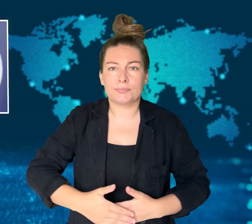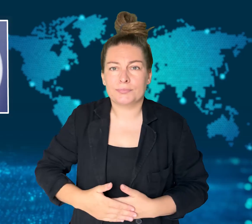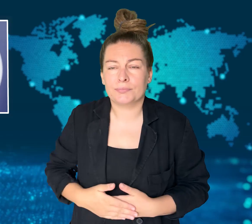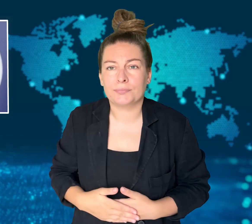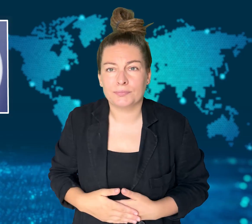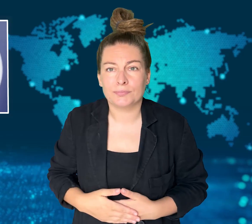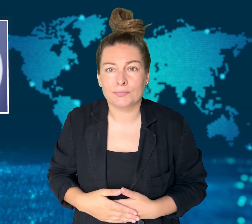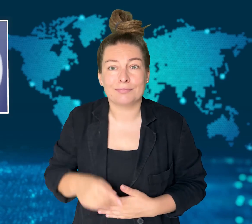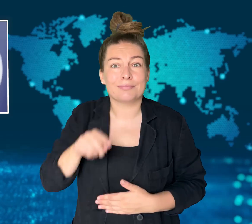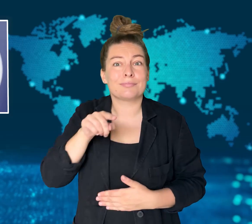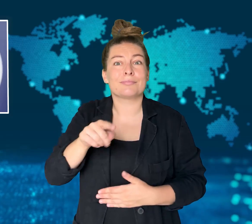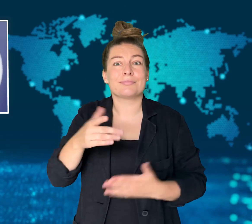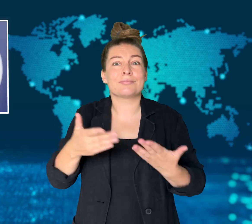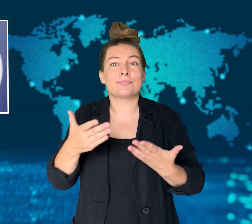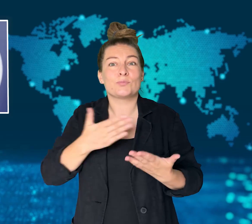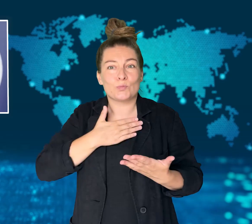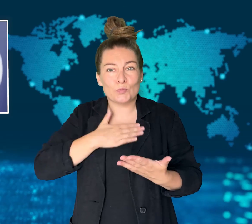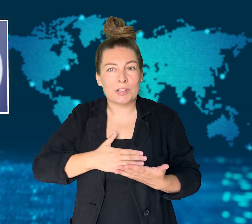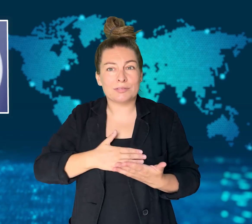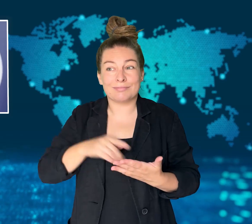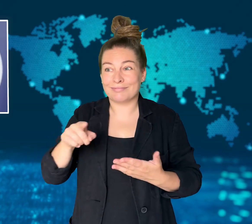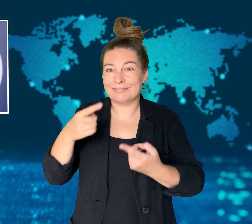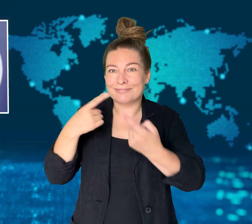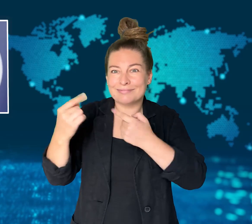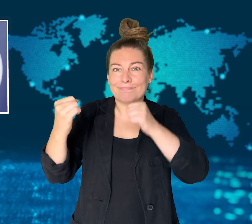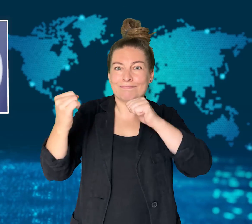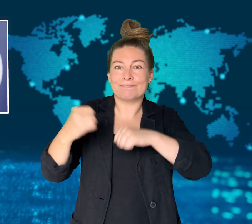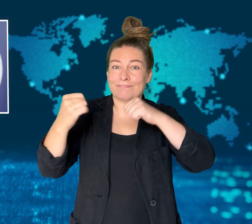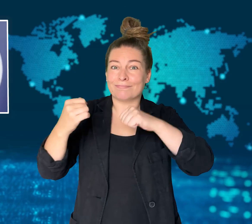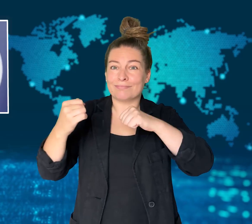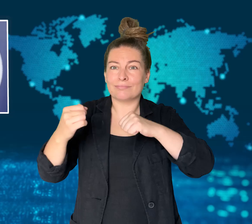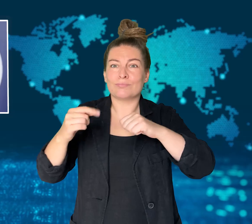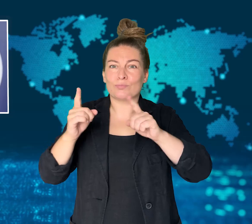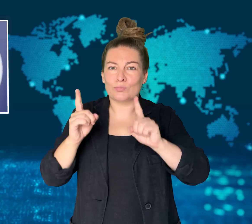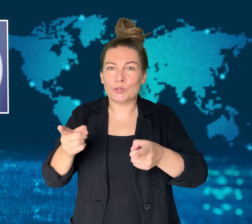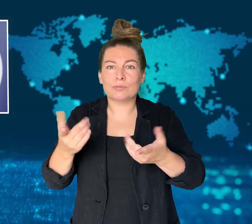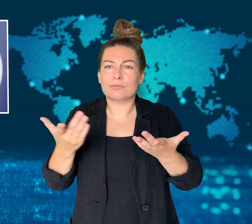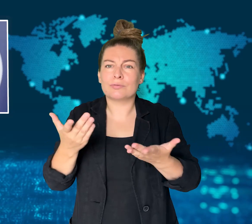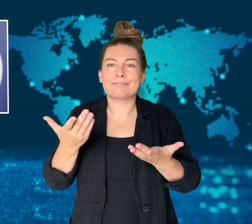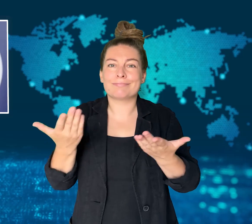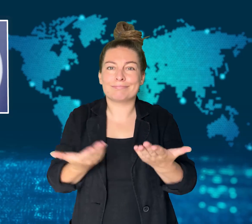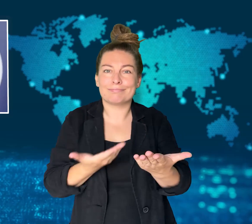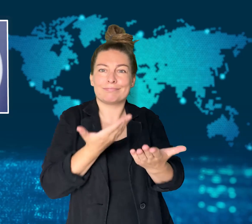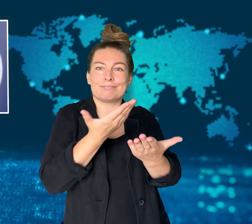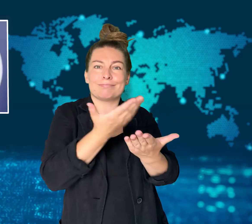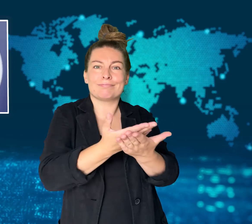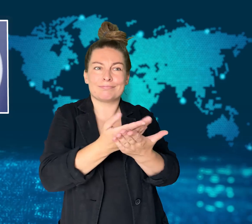in exchange for their guilty pleas.